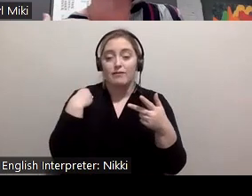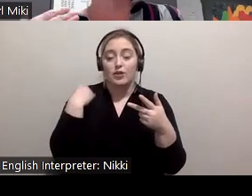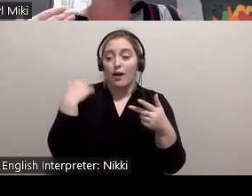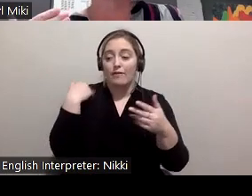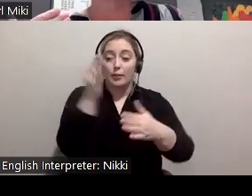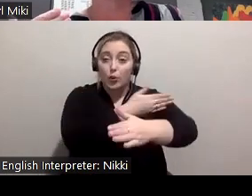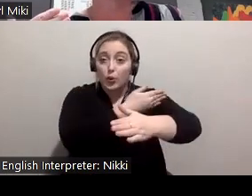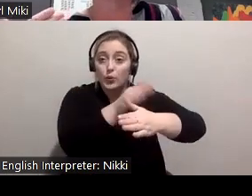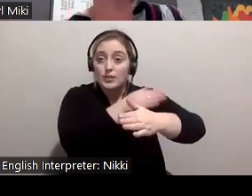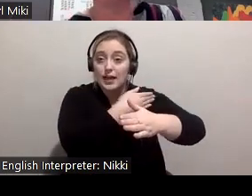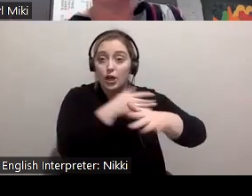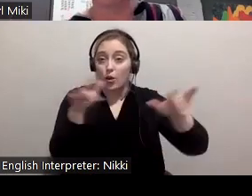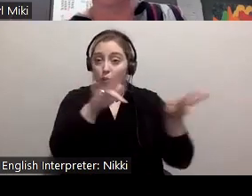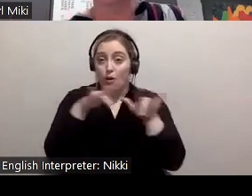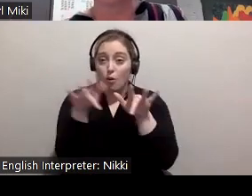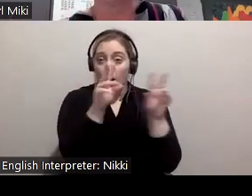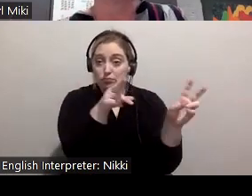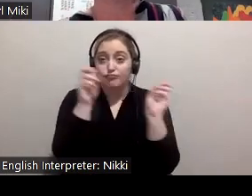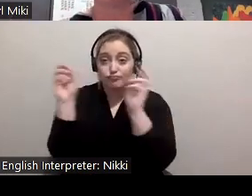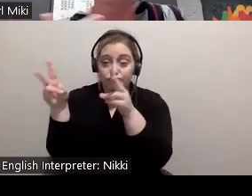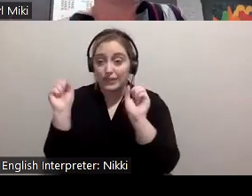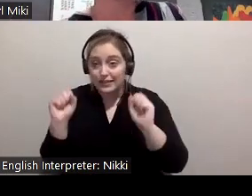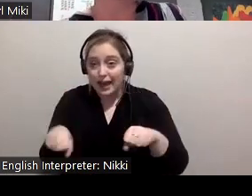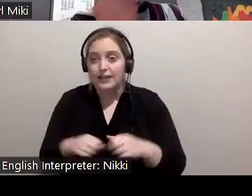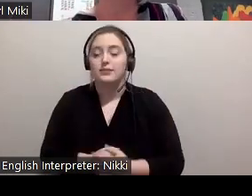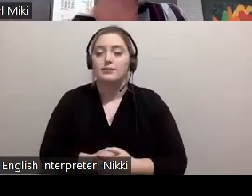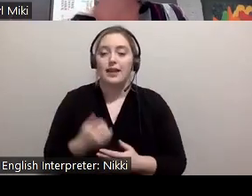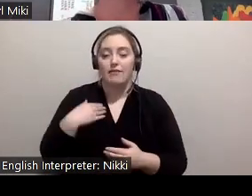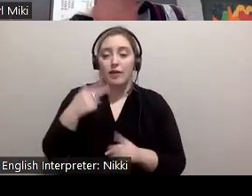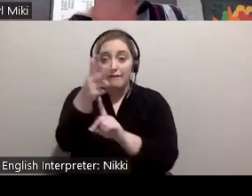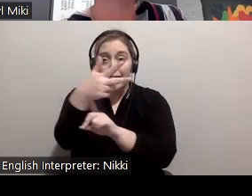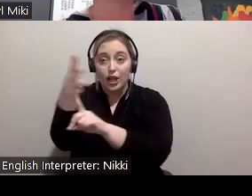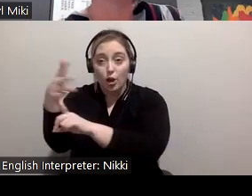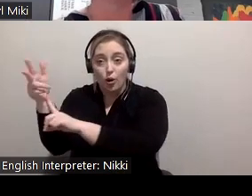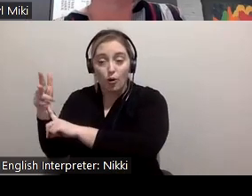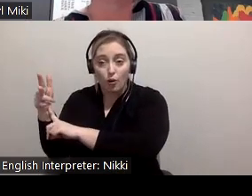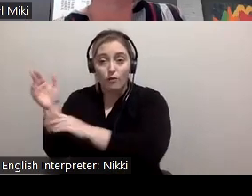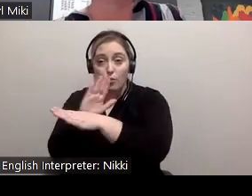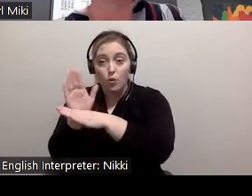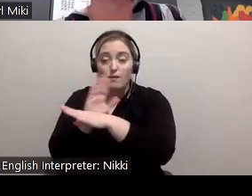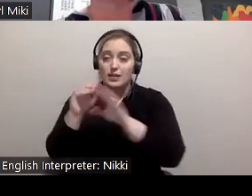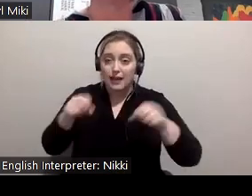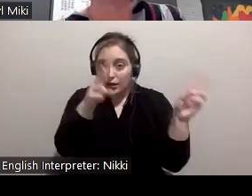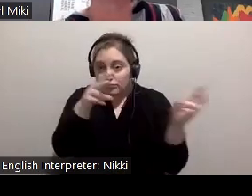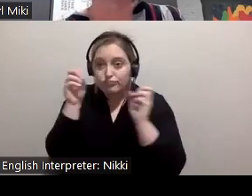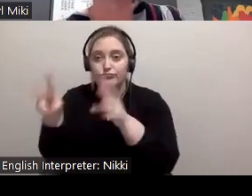perhaps you have video recordings. You know again of the the work that you've put on. Uh there could be written